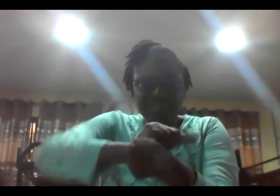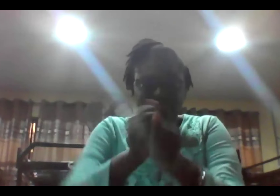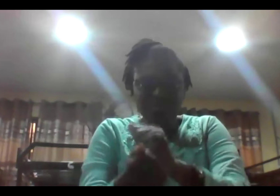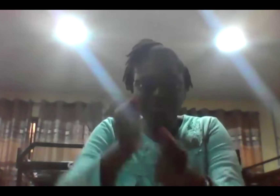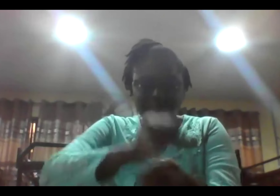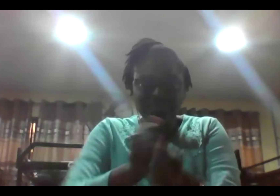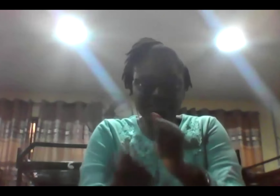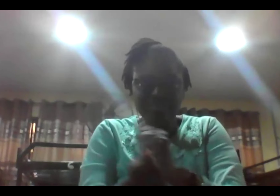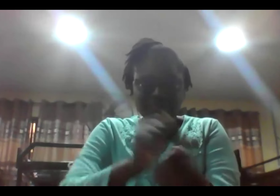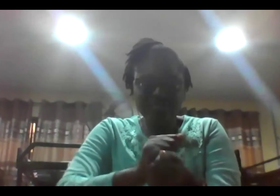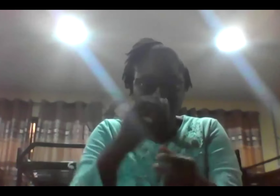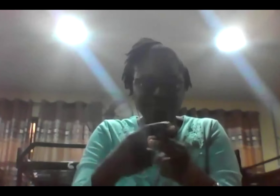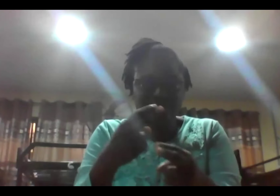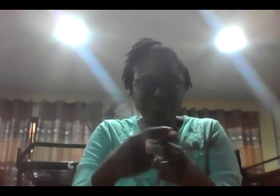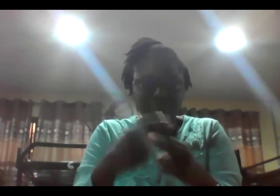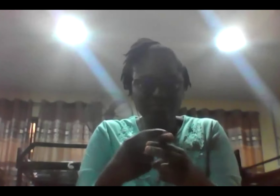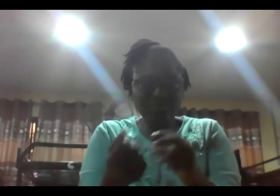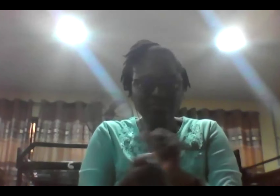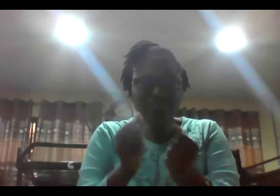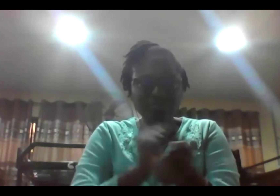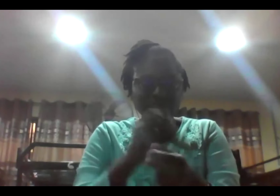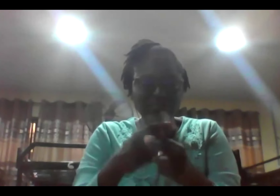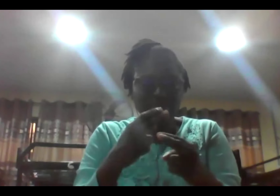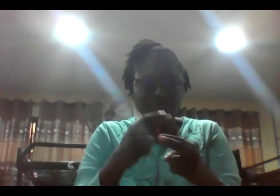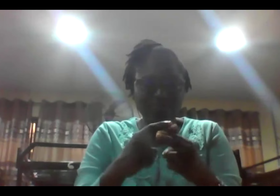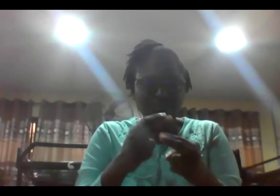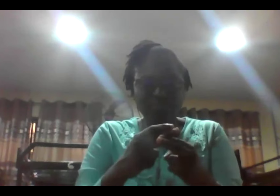So you rename your device or you rename.